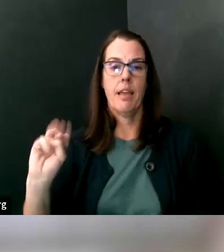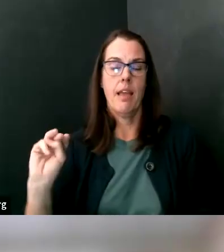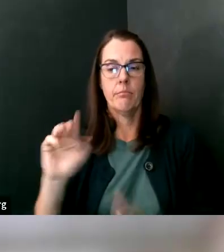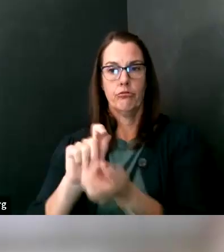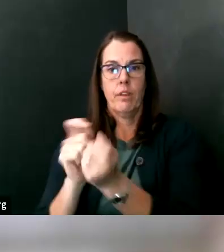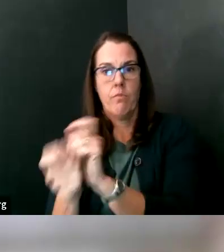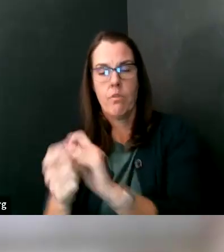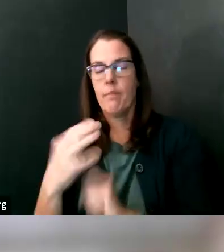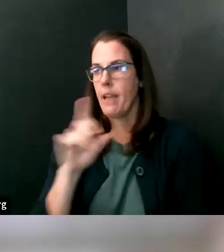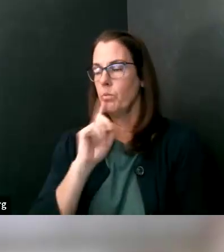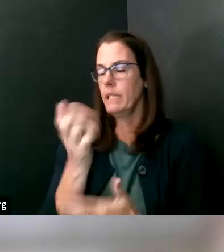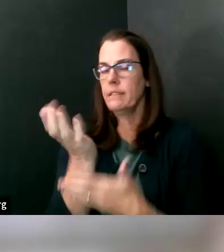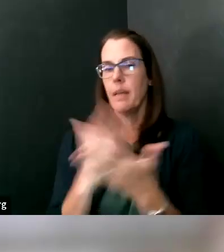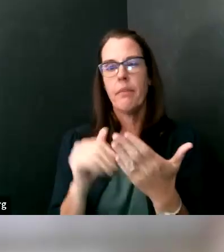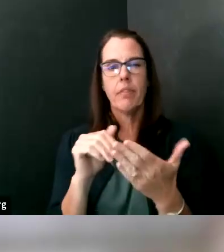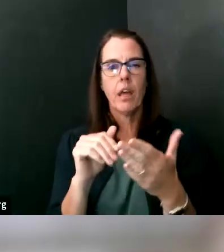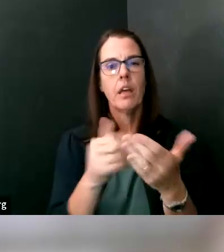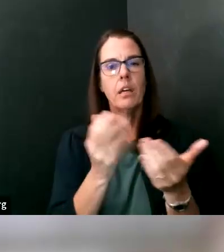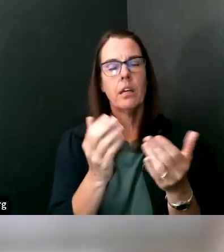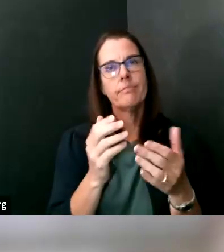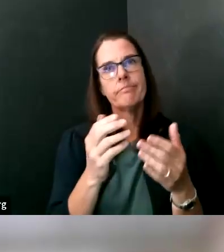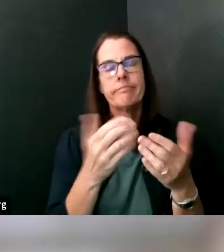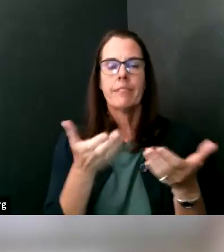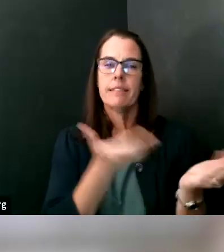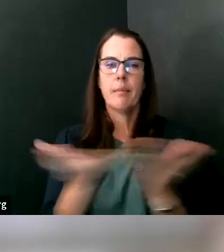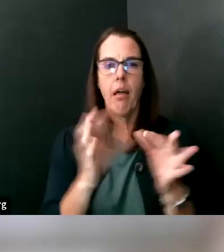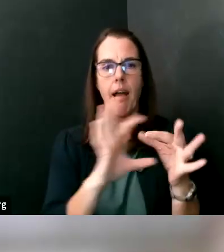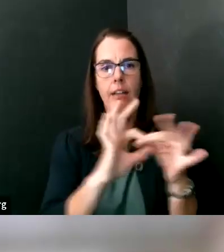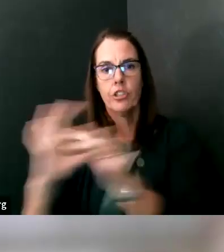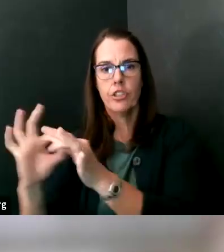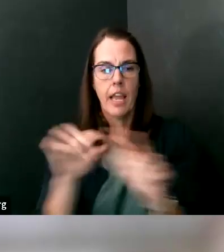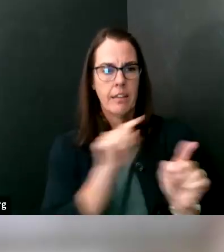of the abuses in the supply chain to again help patients where they need it most. And the last